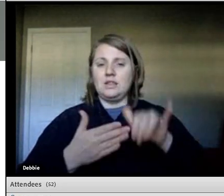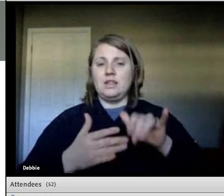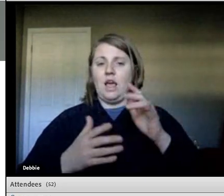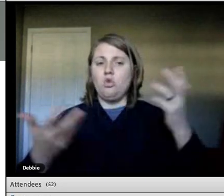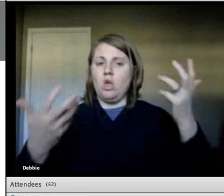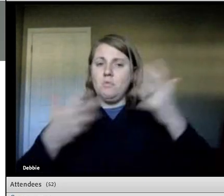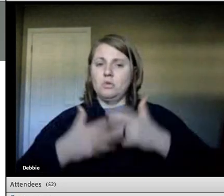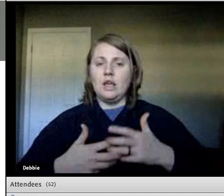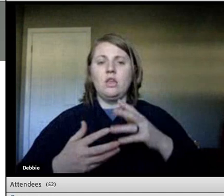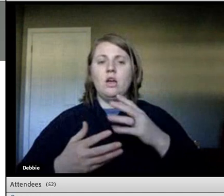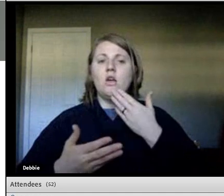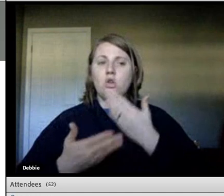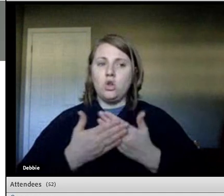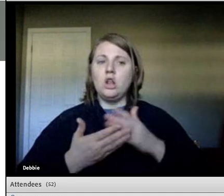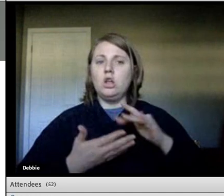and then you can share it for free.